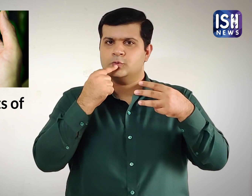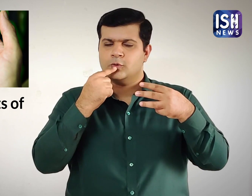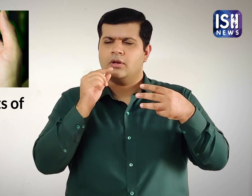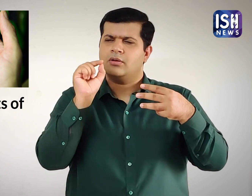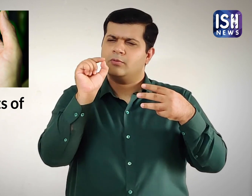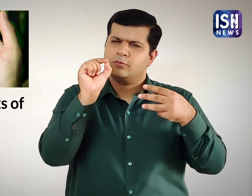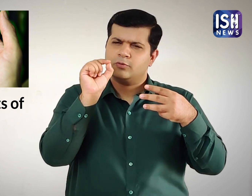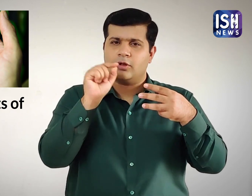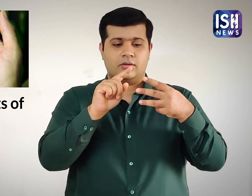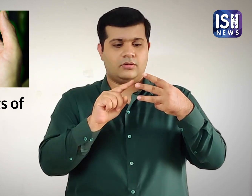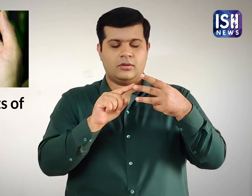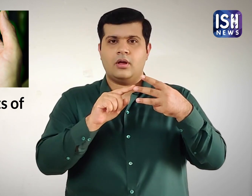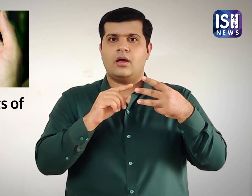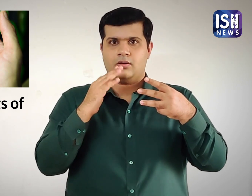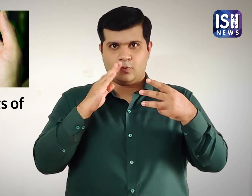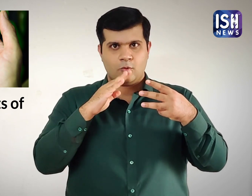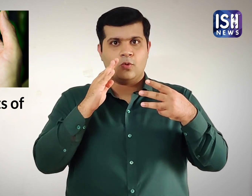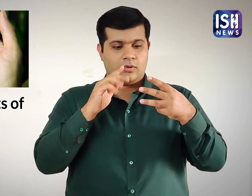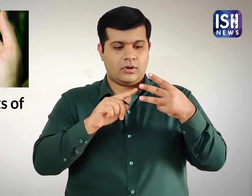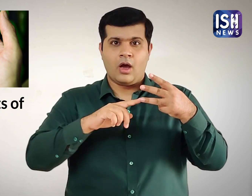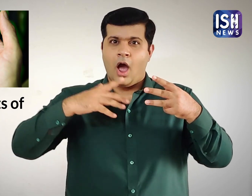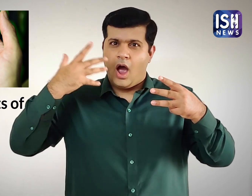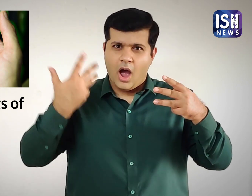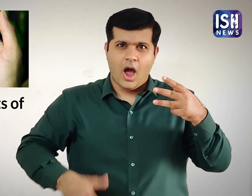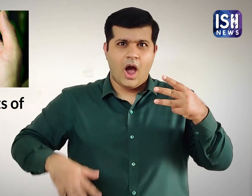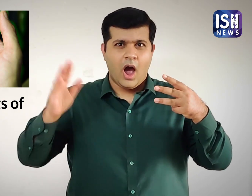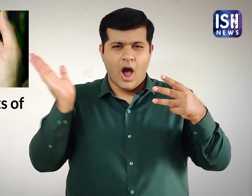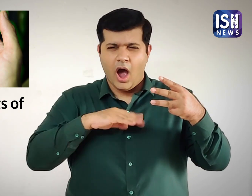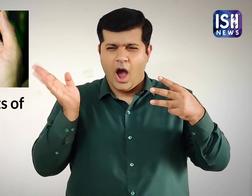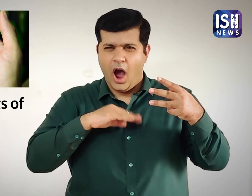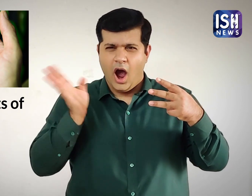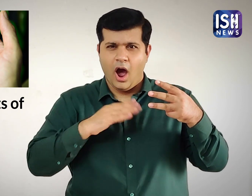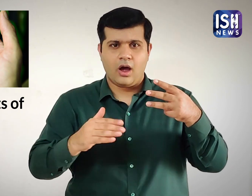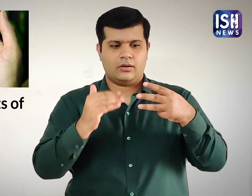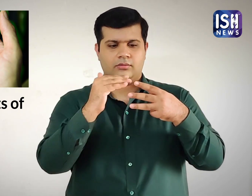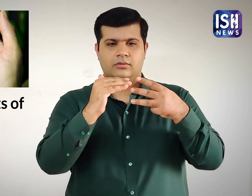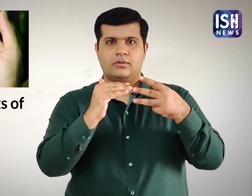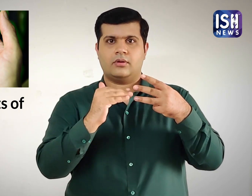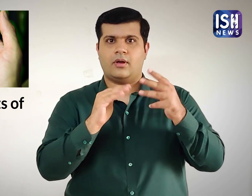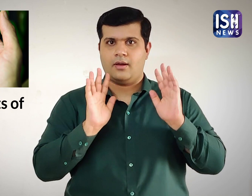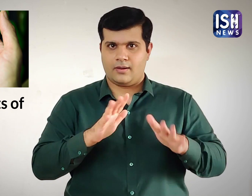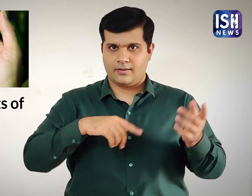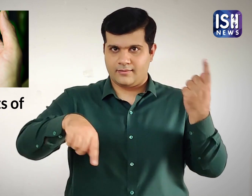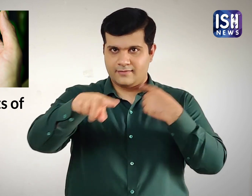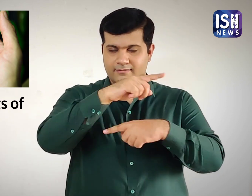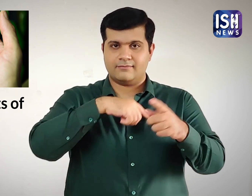They are Mild Jalapenos, Medium Jalapenos, and Hot Jalapenos.